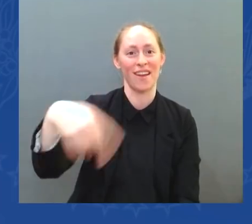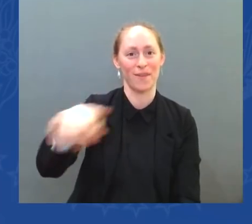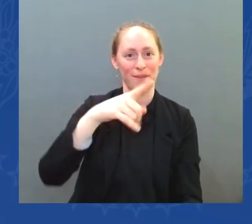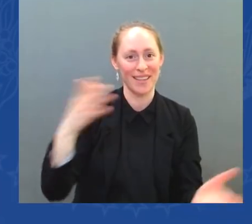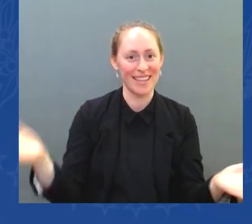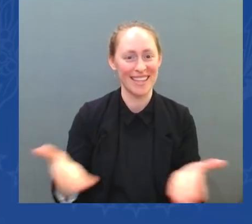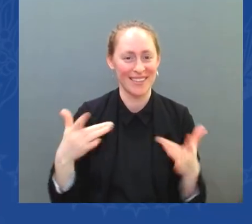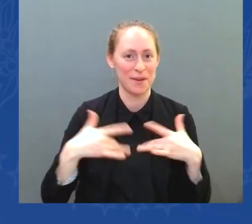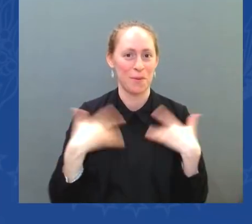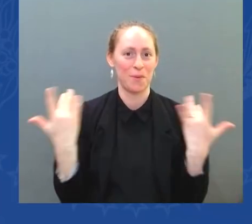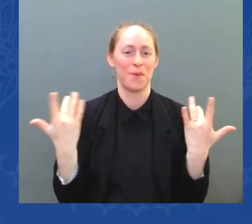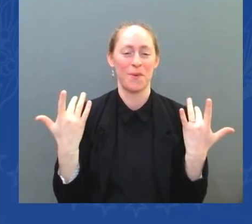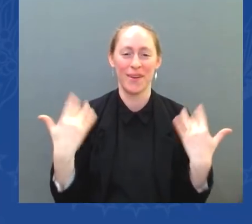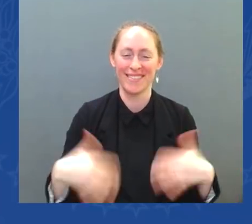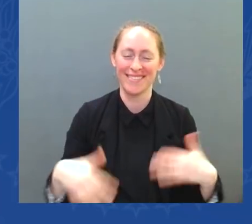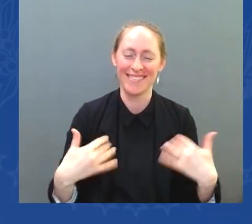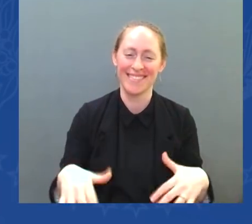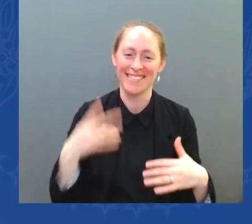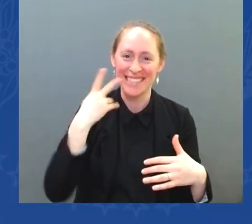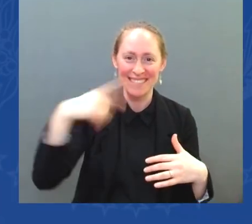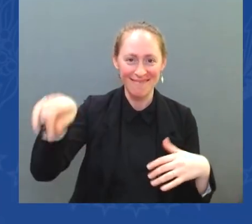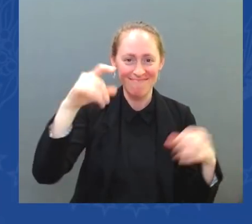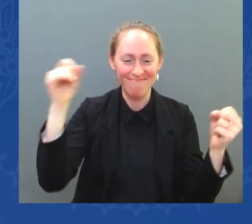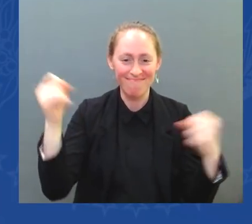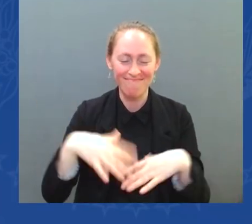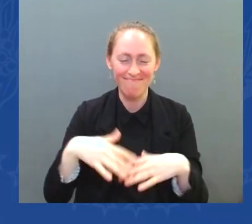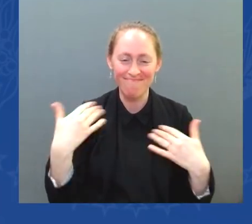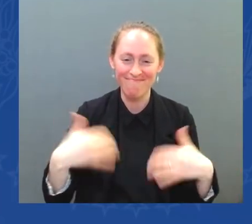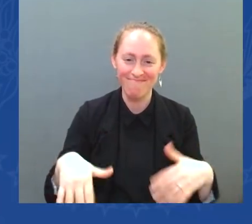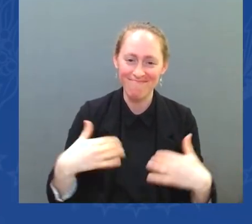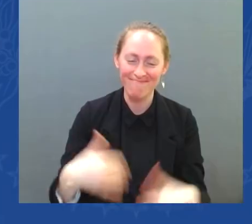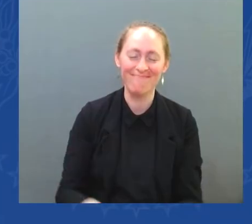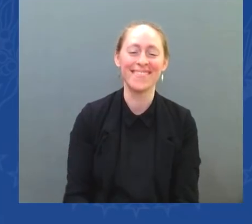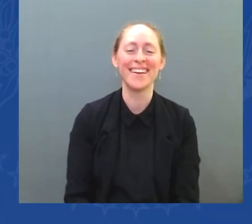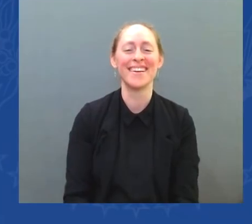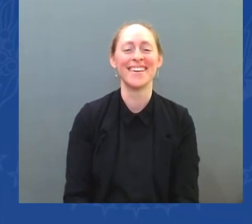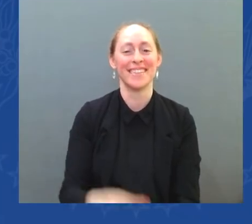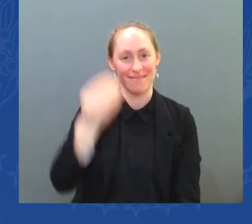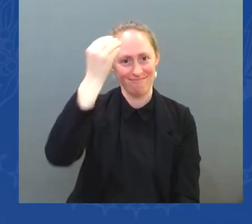of the United States of America here with us today. I'm so thankful that he's here.